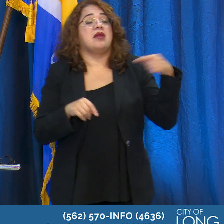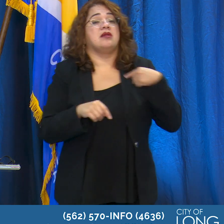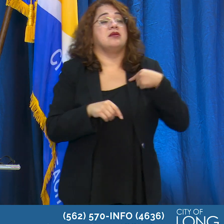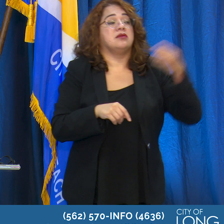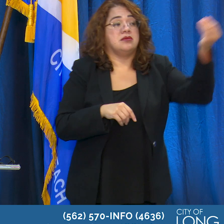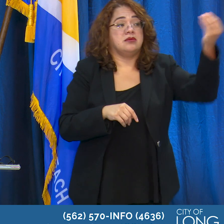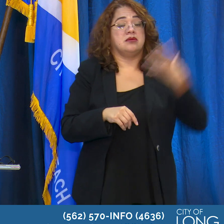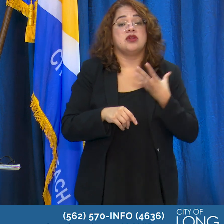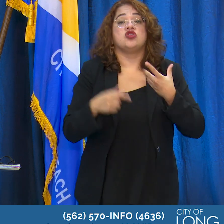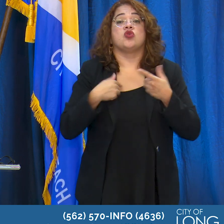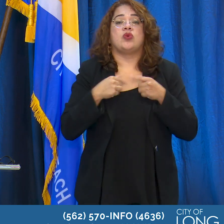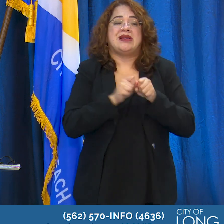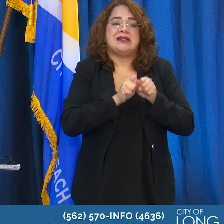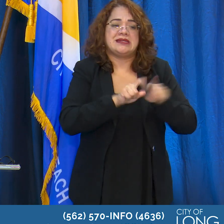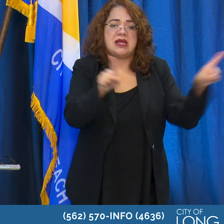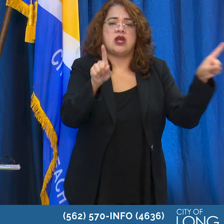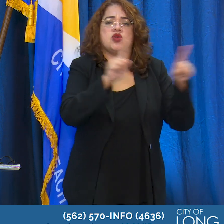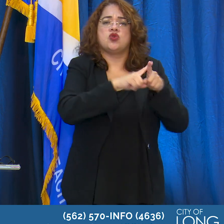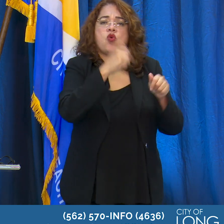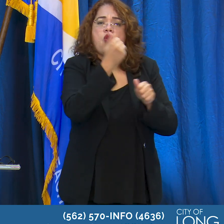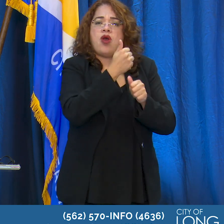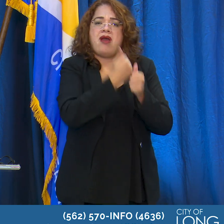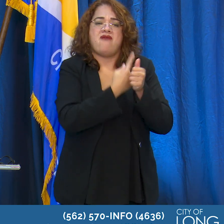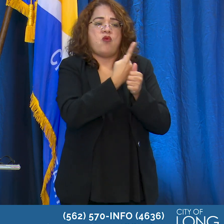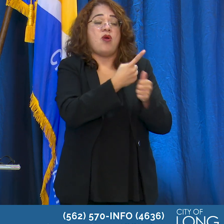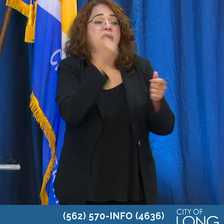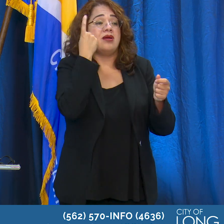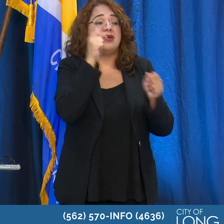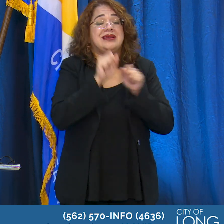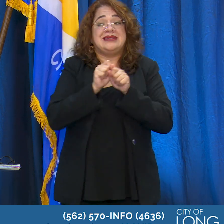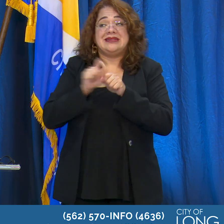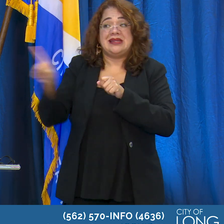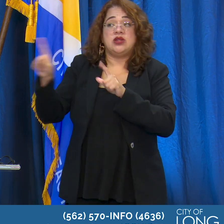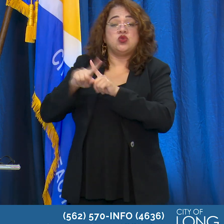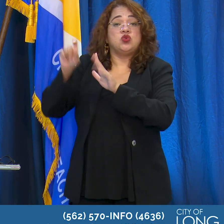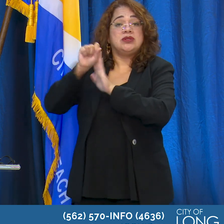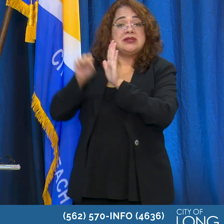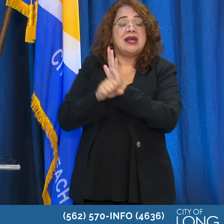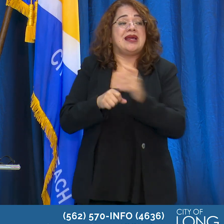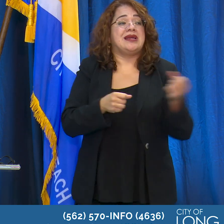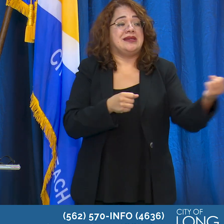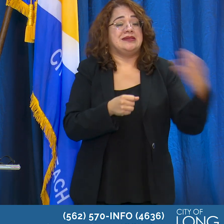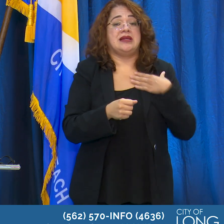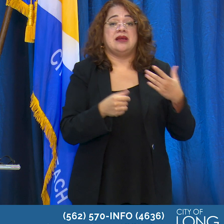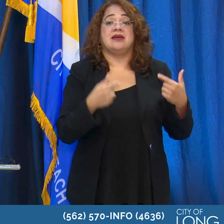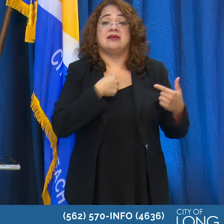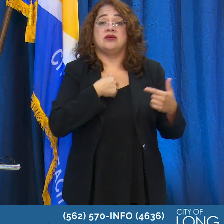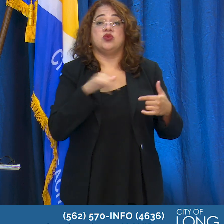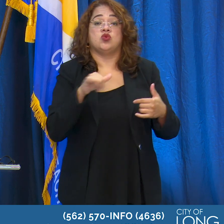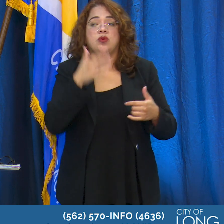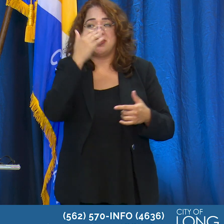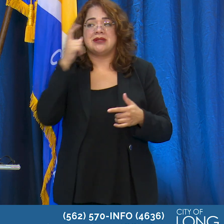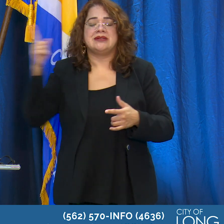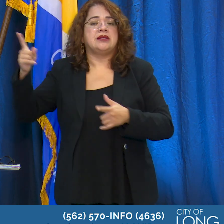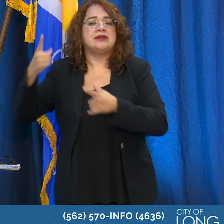make sure we have the most the most current data. So while we still are seeing an increases of somewhere between 70 to 90